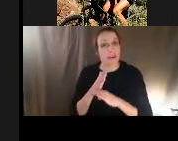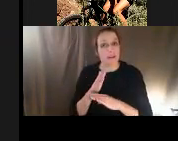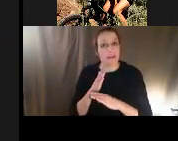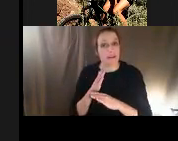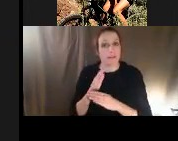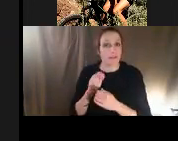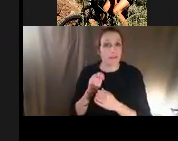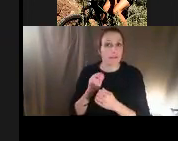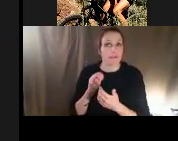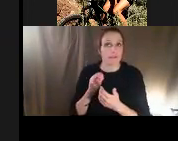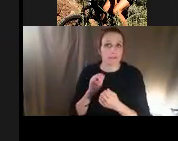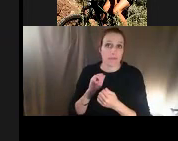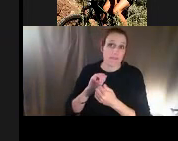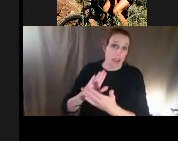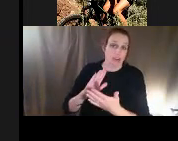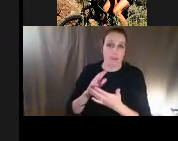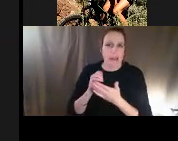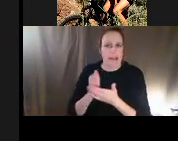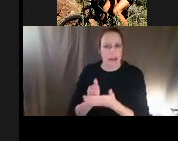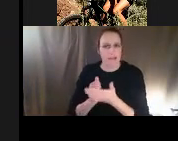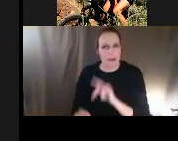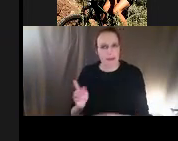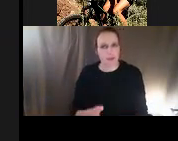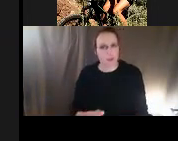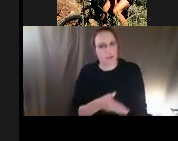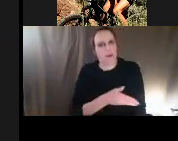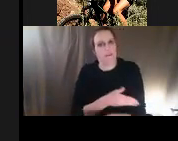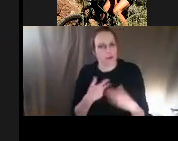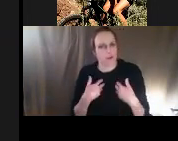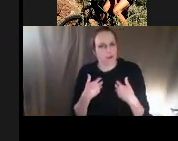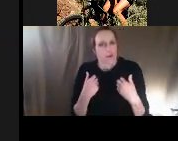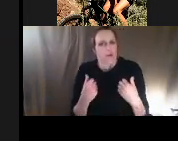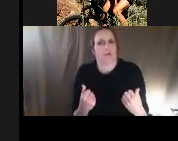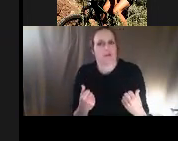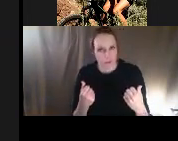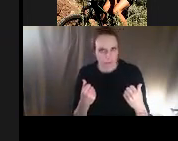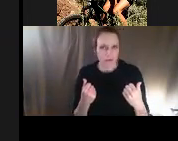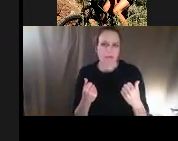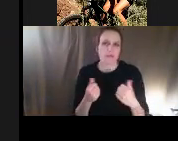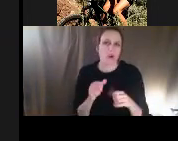recover and start some healing processes or continue down a healing process.